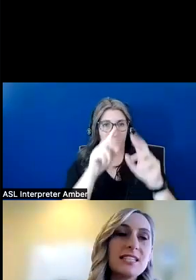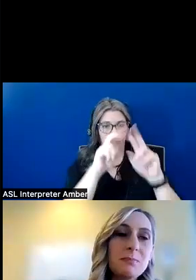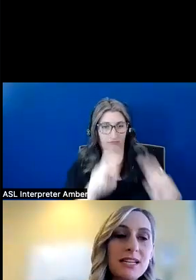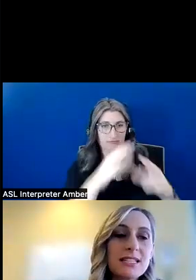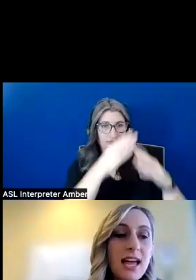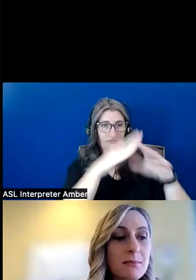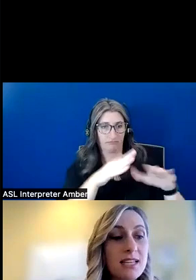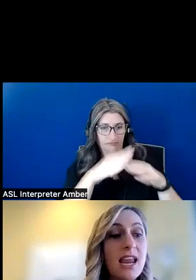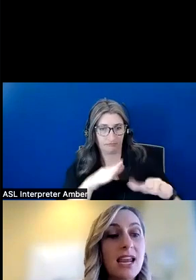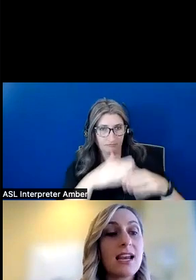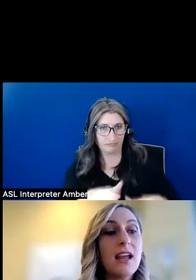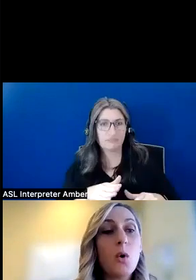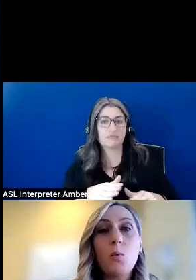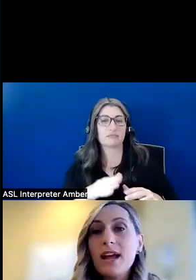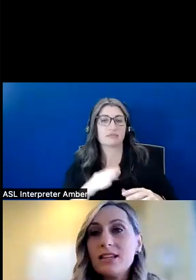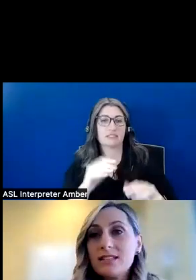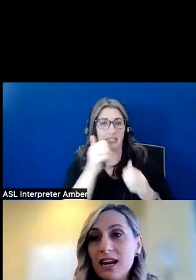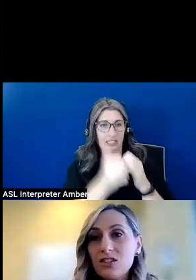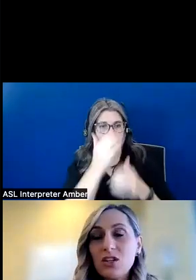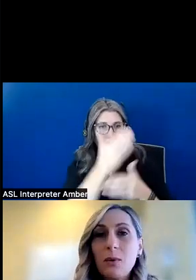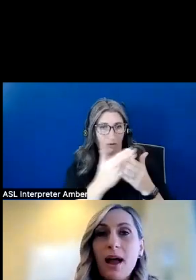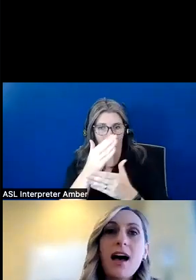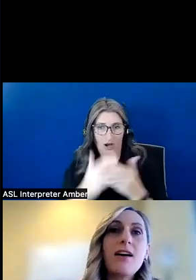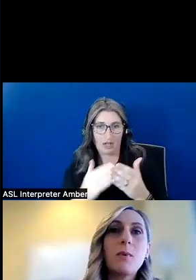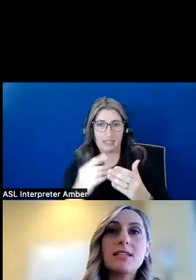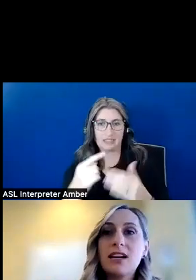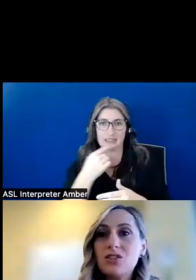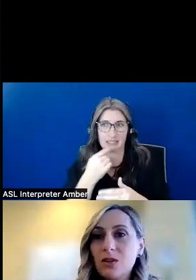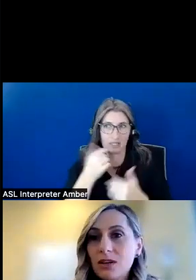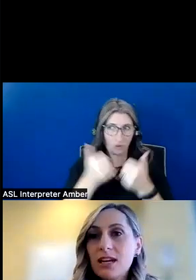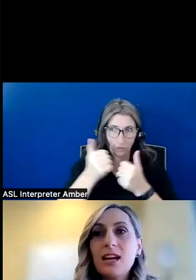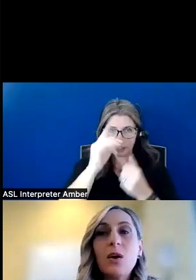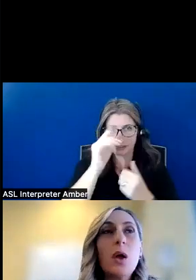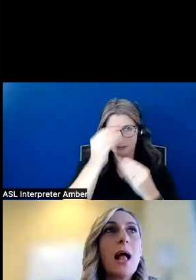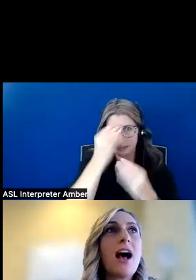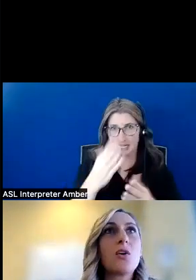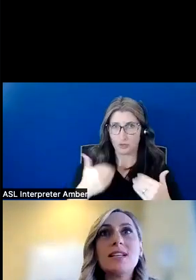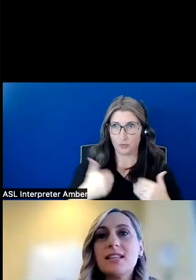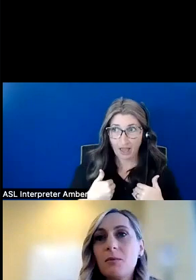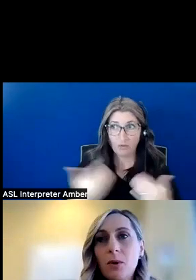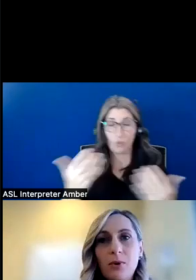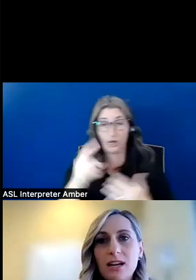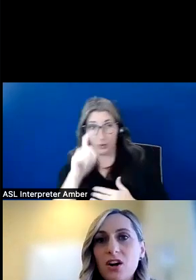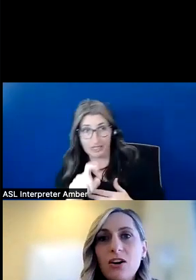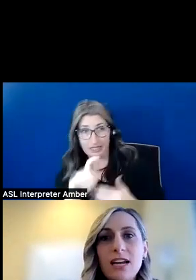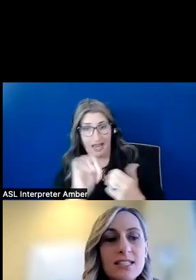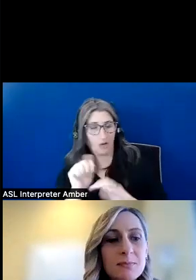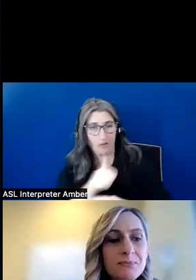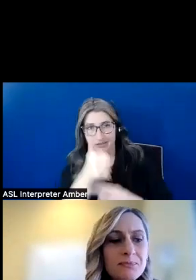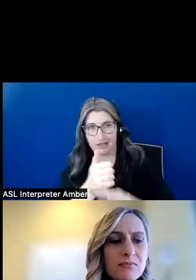and spent time saying, "What data do you have? What data do you need? How do we set appropriate targets?"